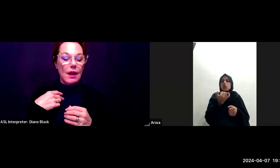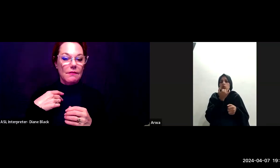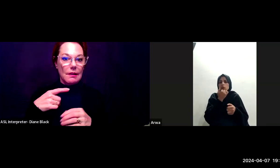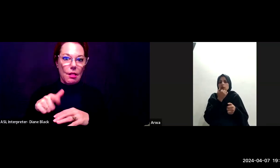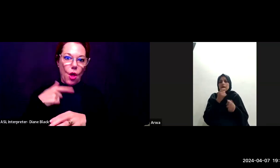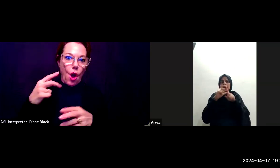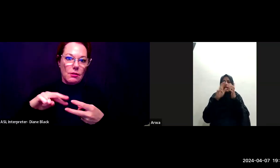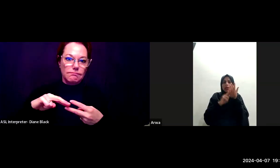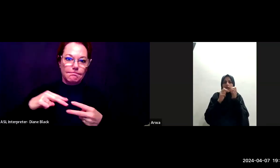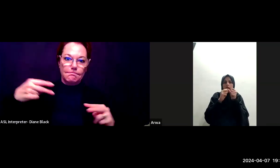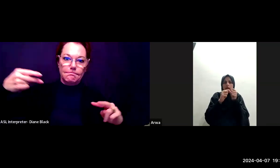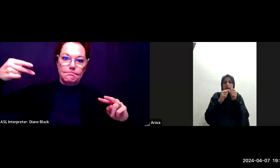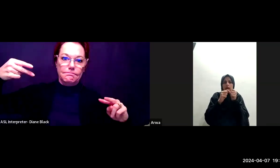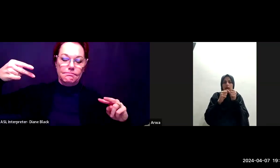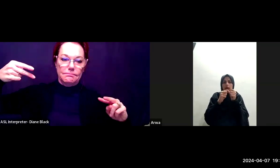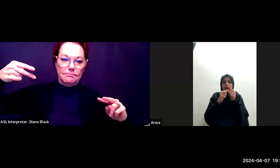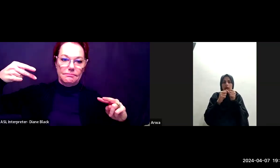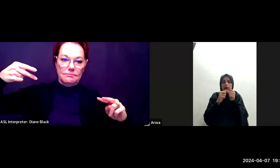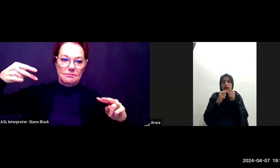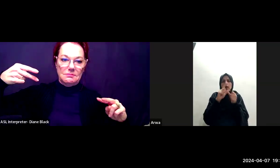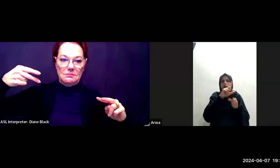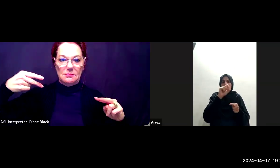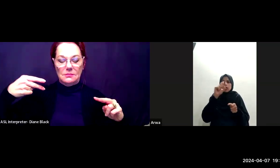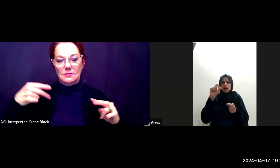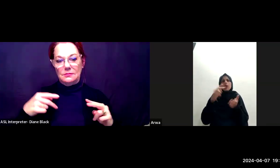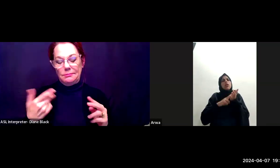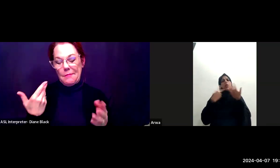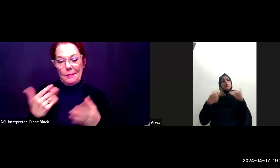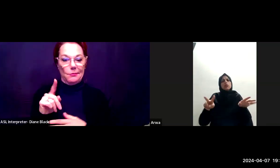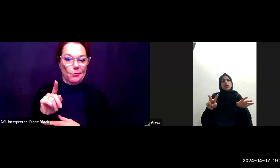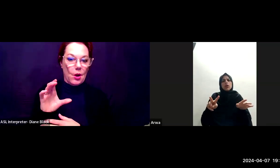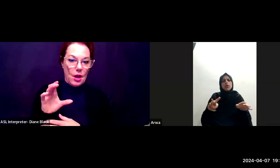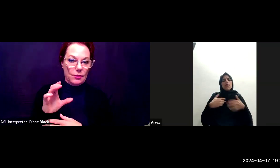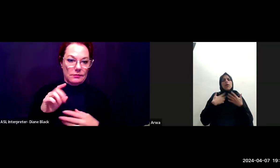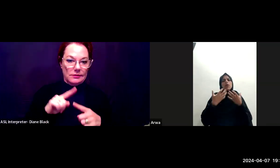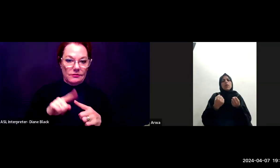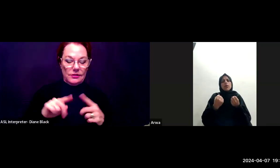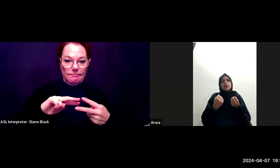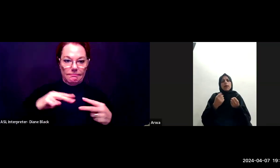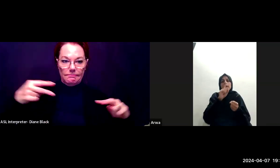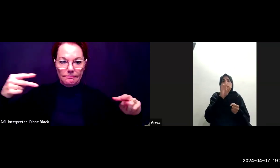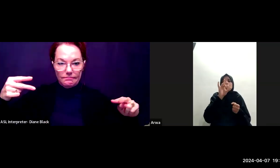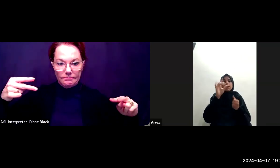The compartments are about 100 in in nature. You can have the 15th compartment a mistake.